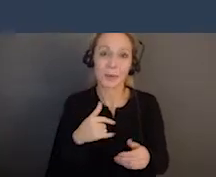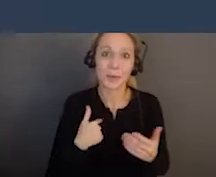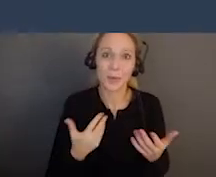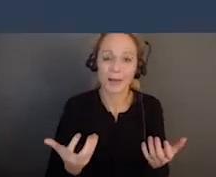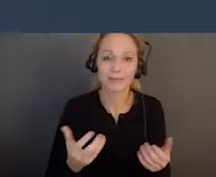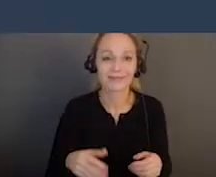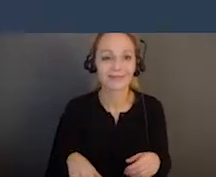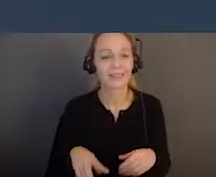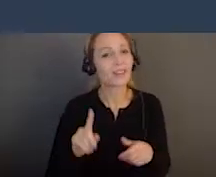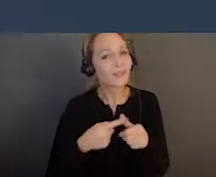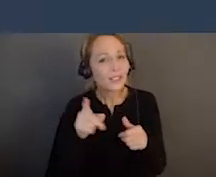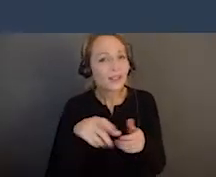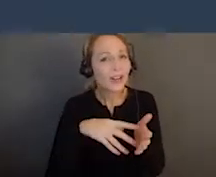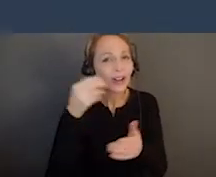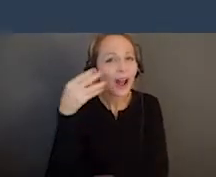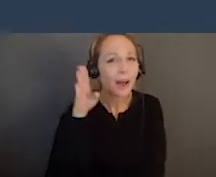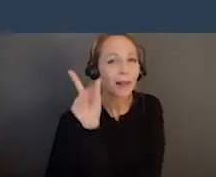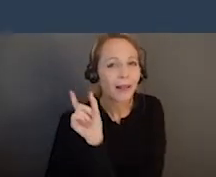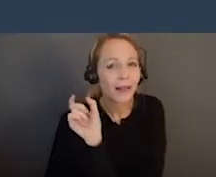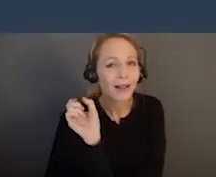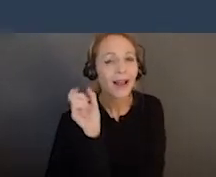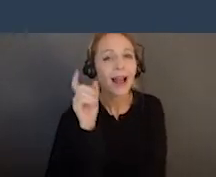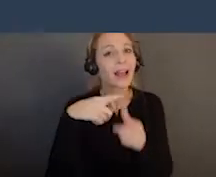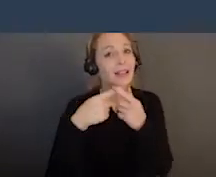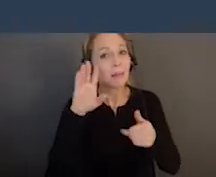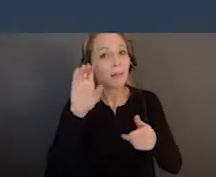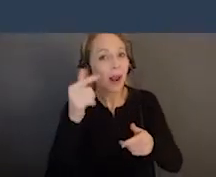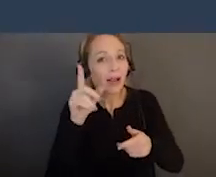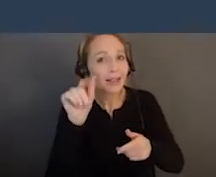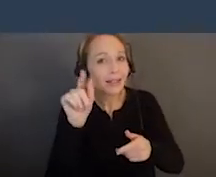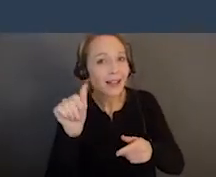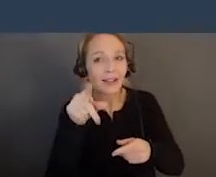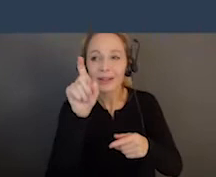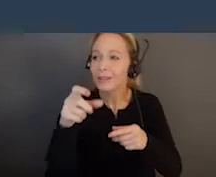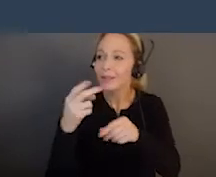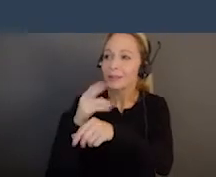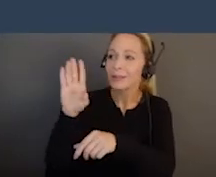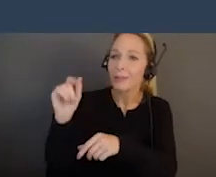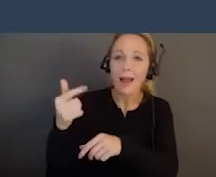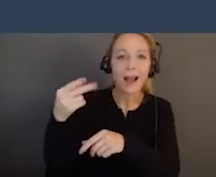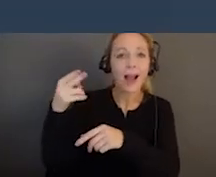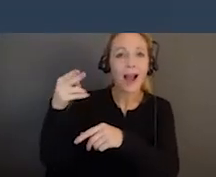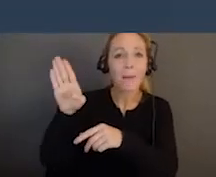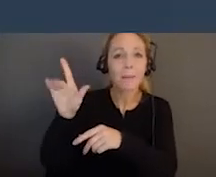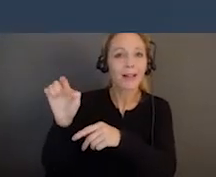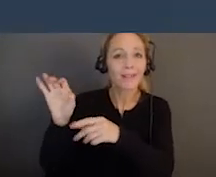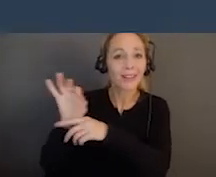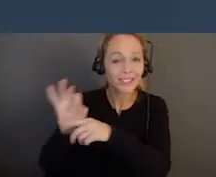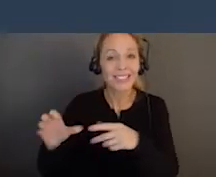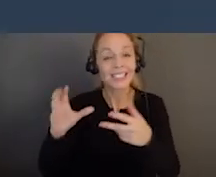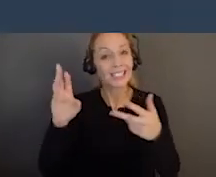FIRST, YOU NEED TO LEARN HUBBLE, THEN TO GET BLOG DATA, YOU HAVE TO USE THE BLOG HUBBLE FUNCTIONS, THE CRM